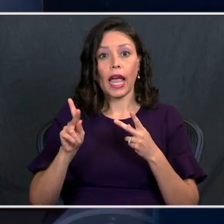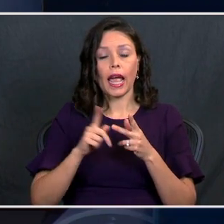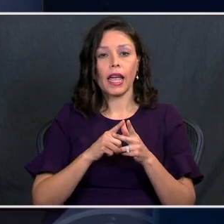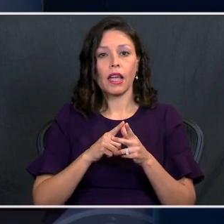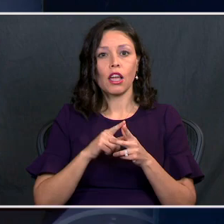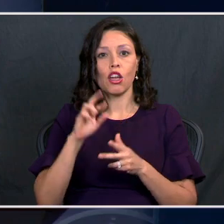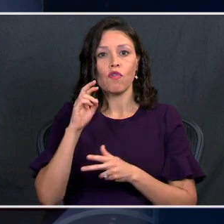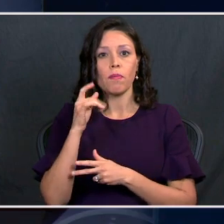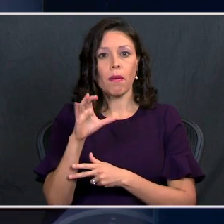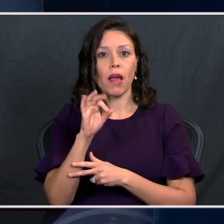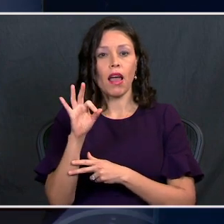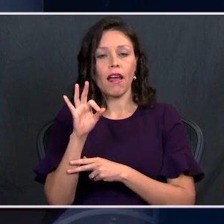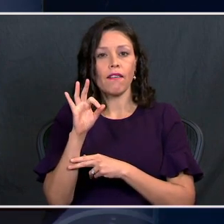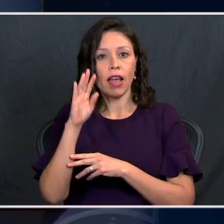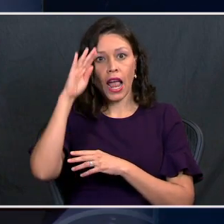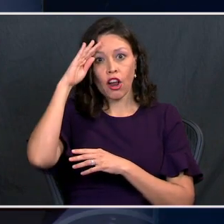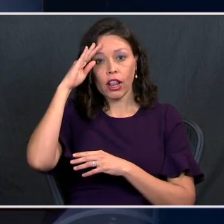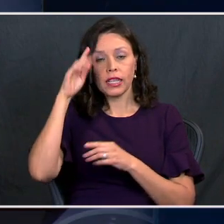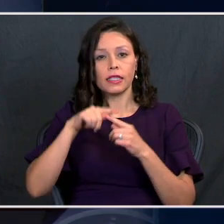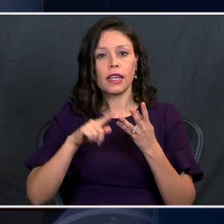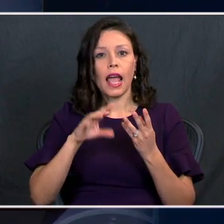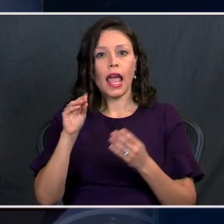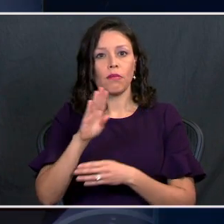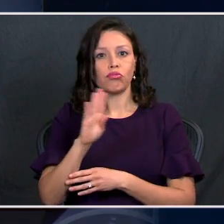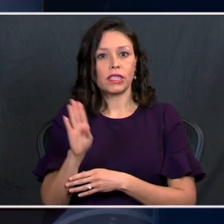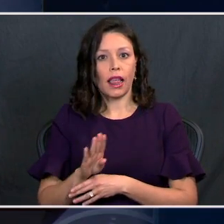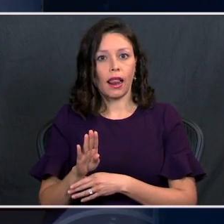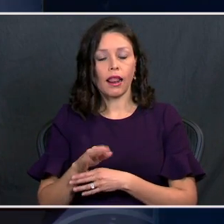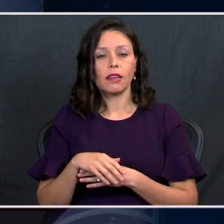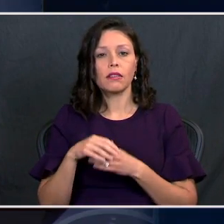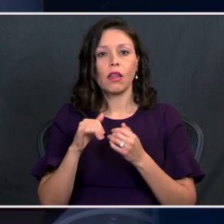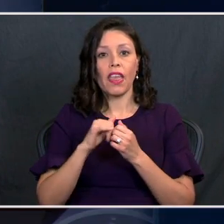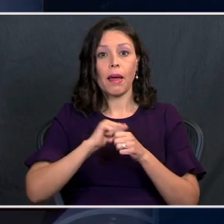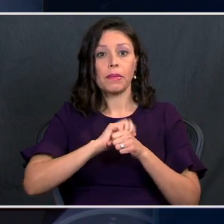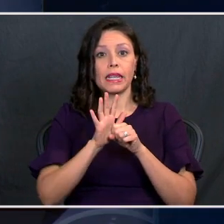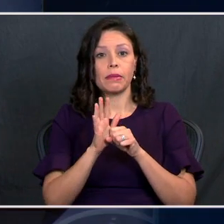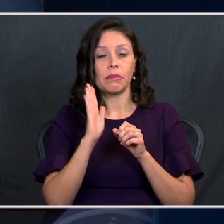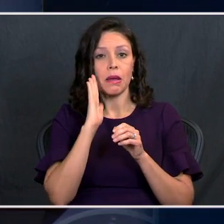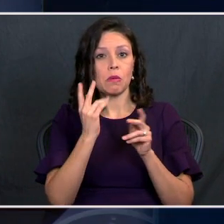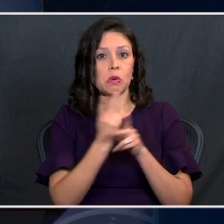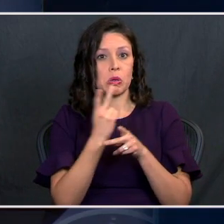Republic of Ireland, and Brazil. With the pandemic worsening and more contagiant